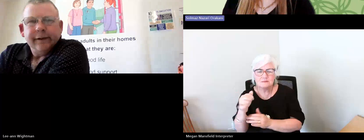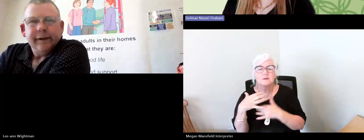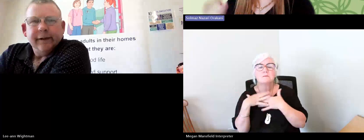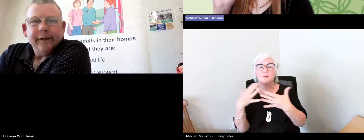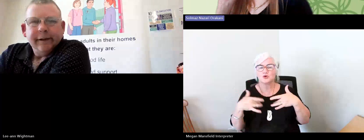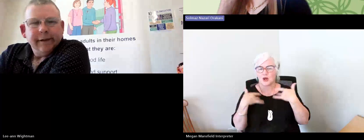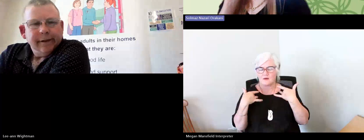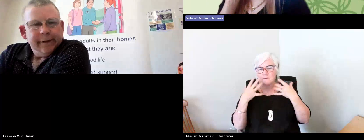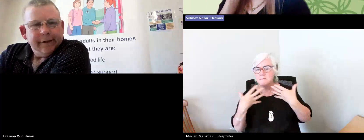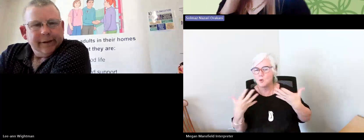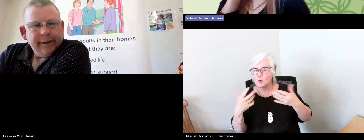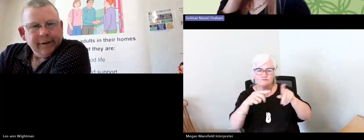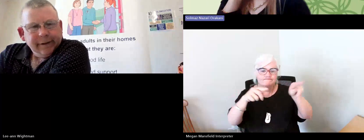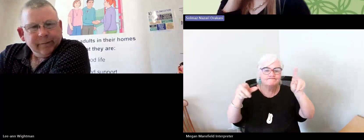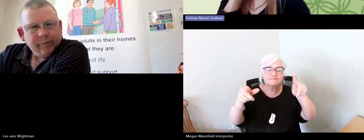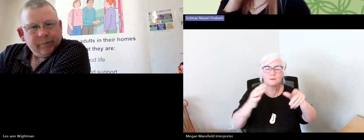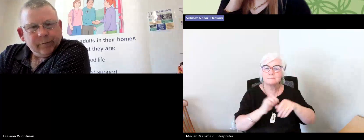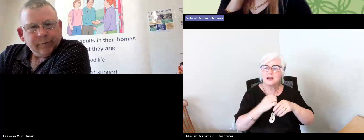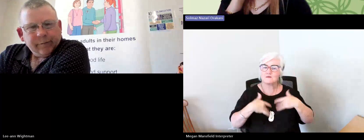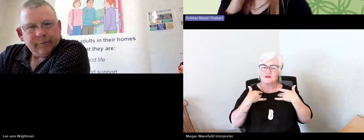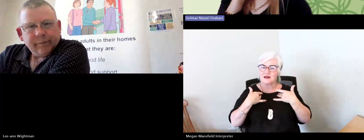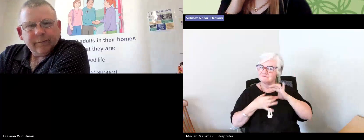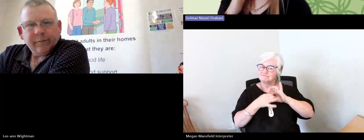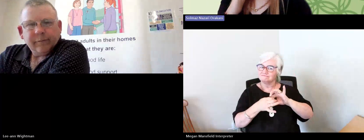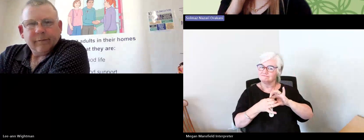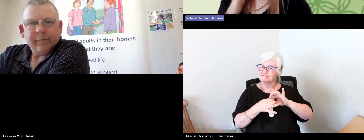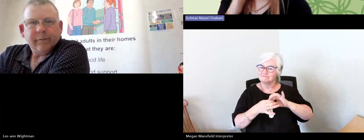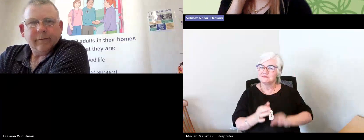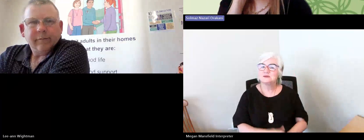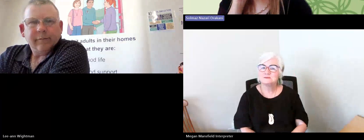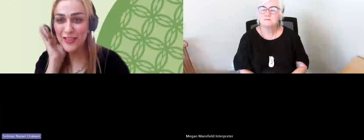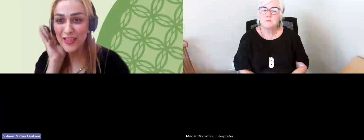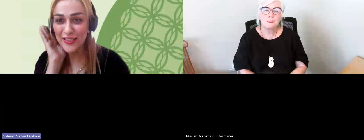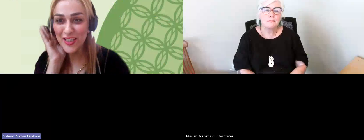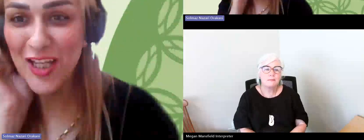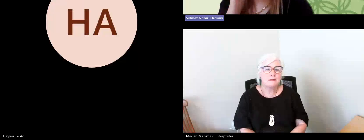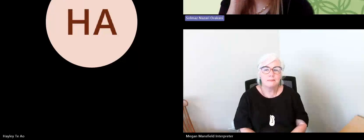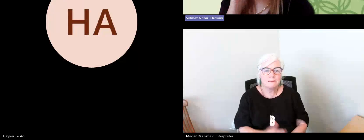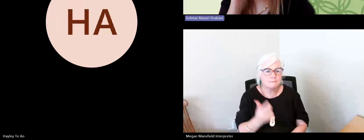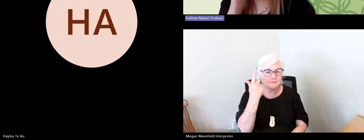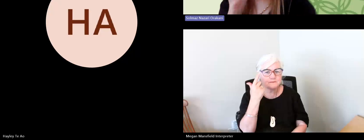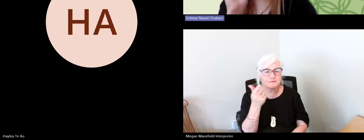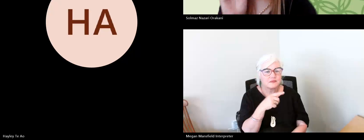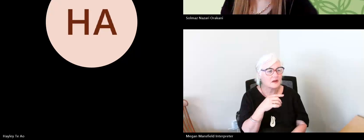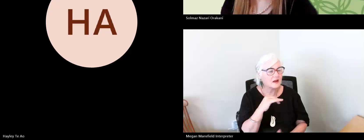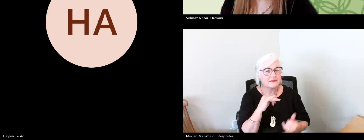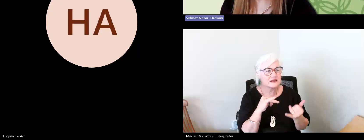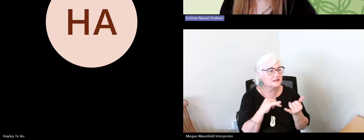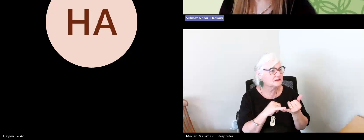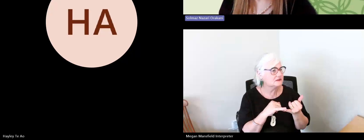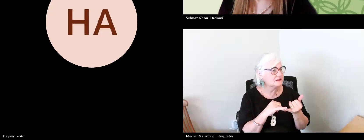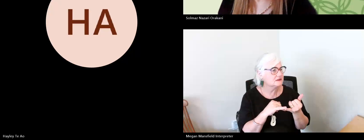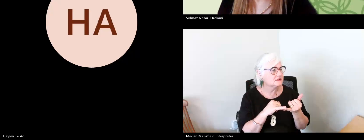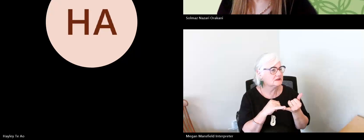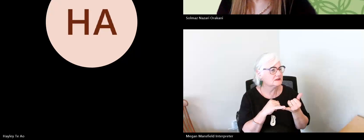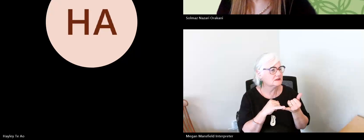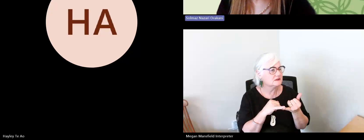Thank you, David. Thank you so much. Um, yeah, I think, Saini